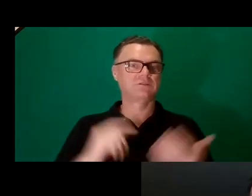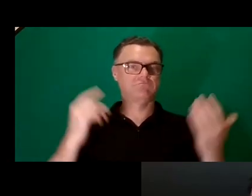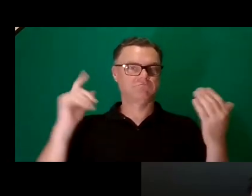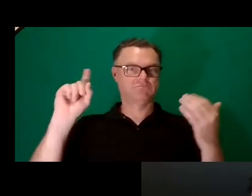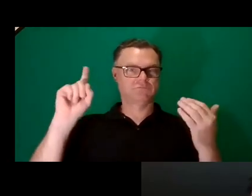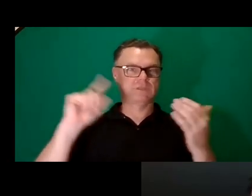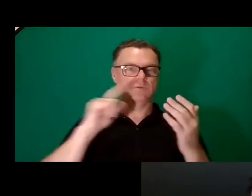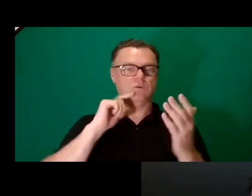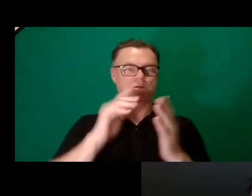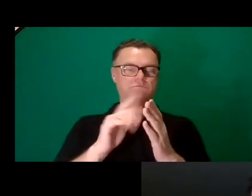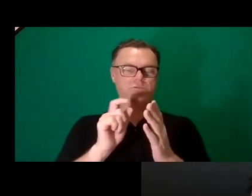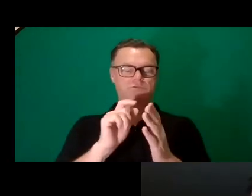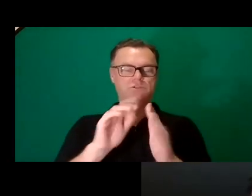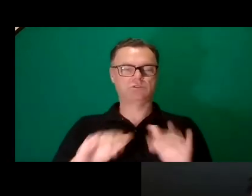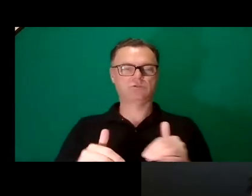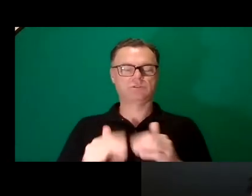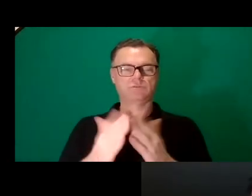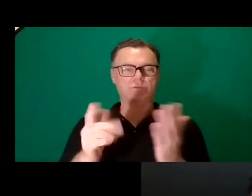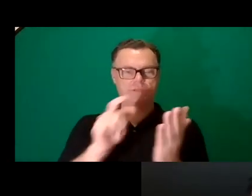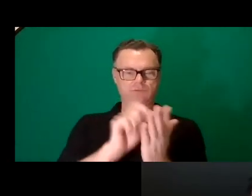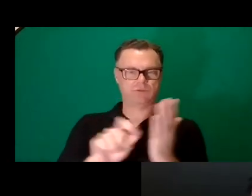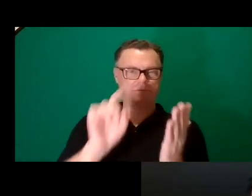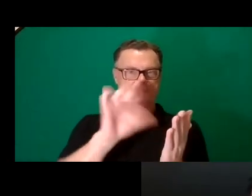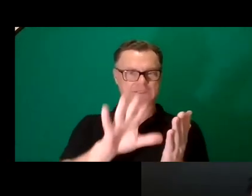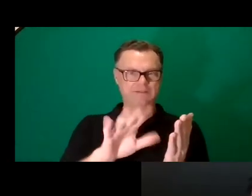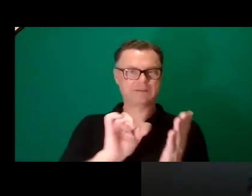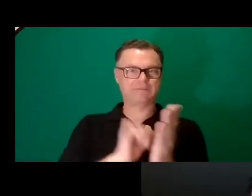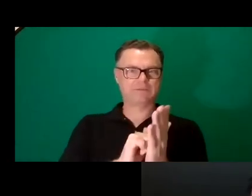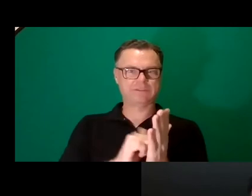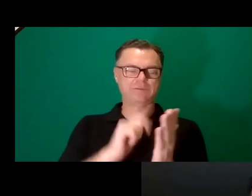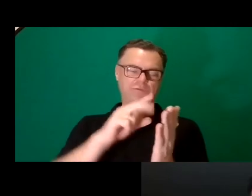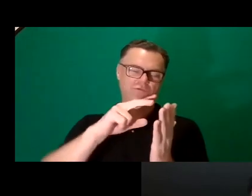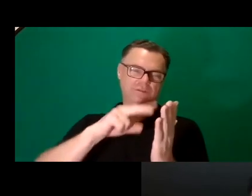he will be reading from the children's book he wrote and self-published. It is a story